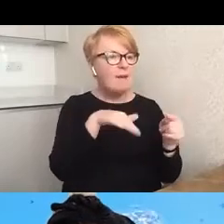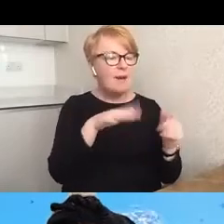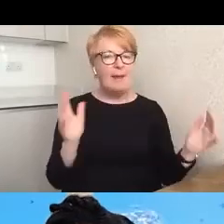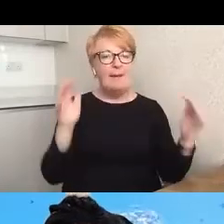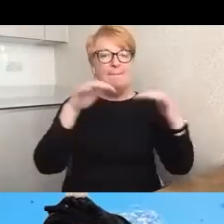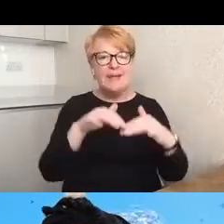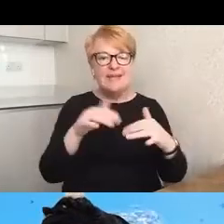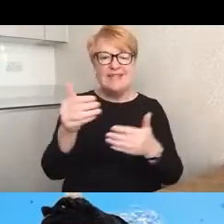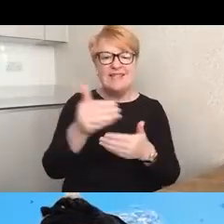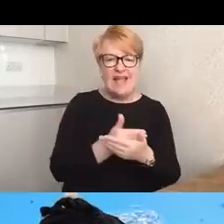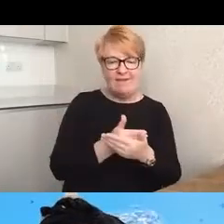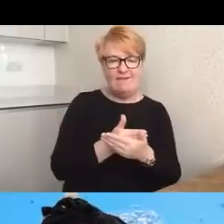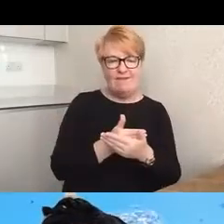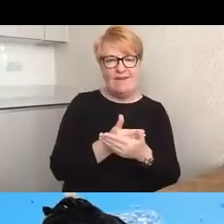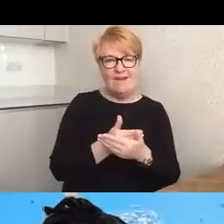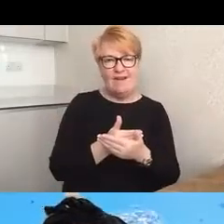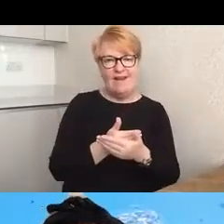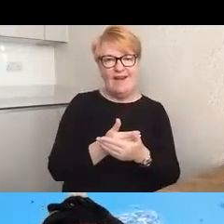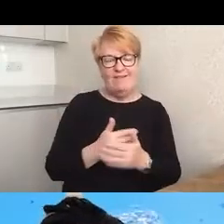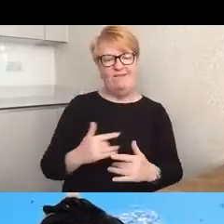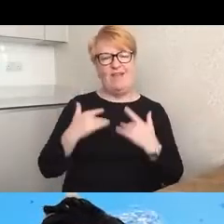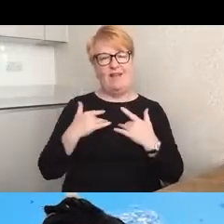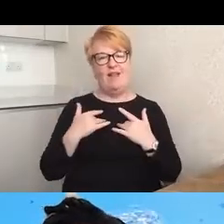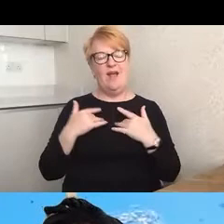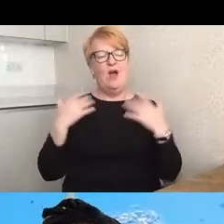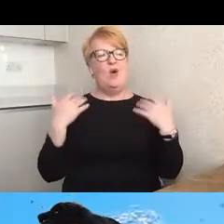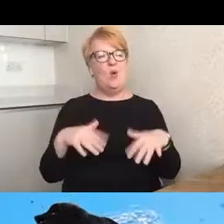African diaspora and they would gain – we would gain access to legal advice